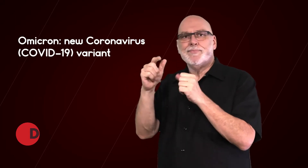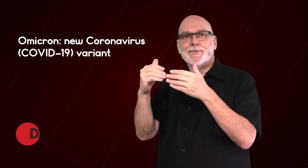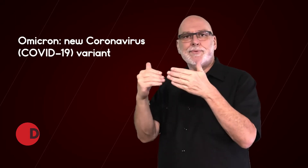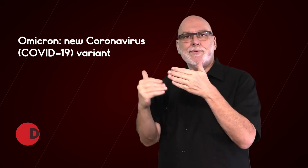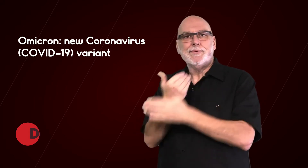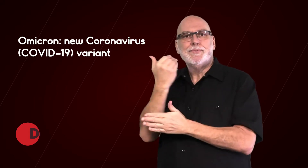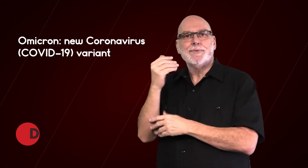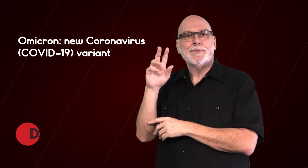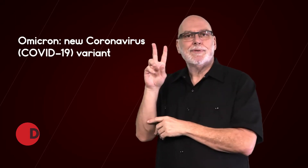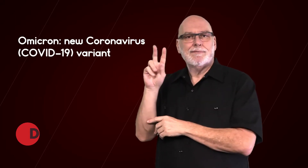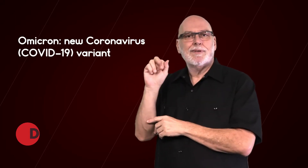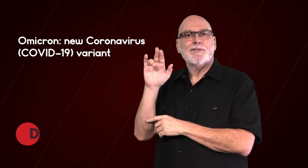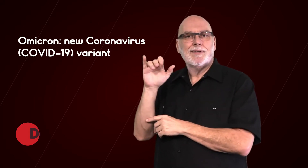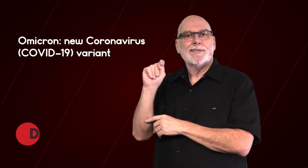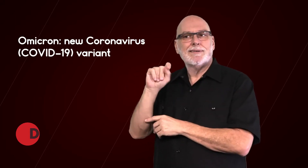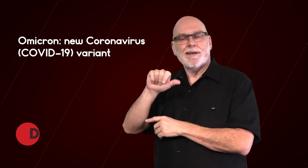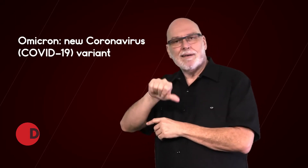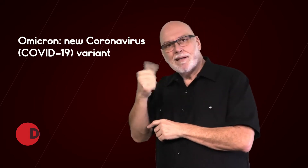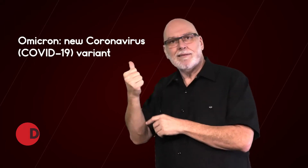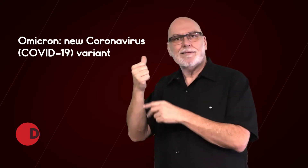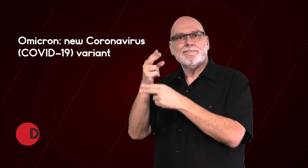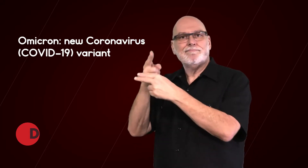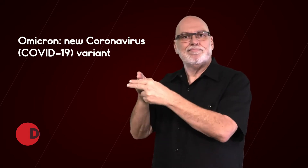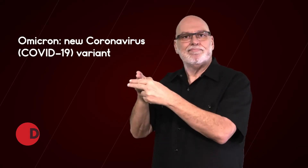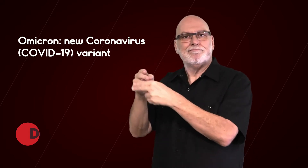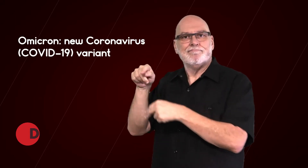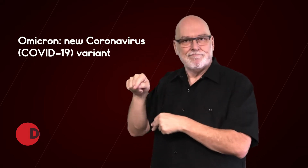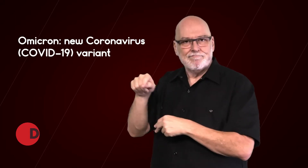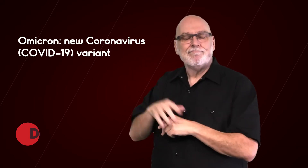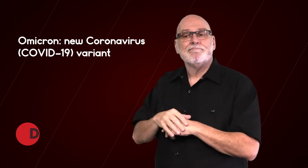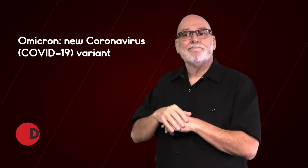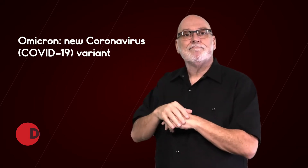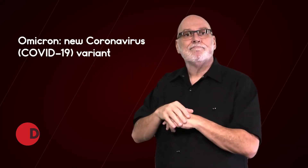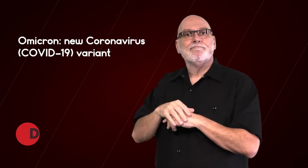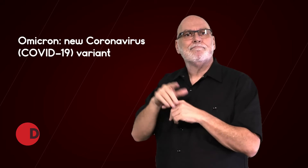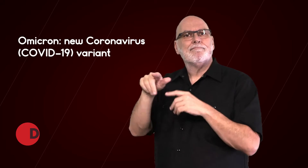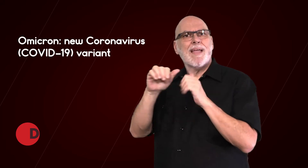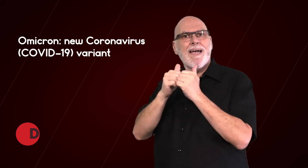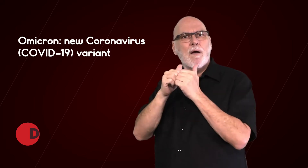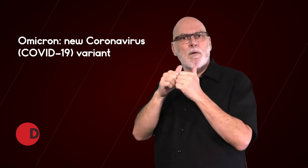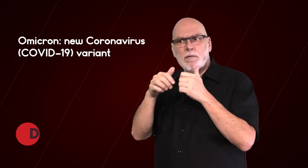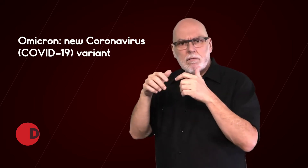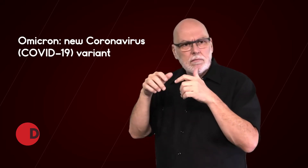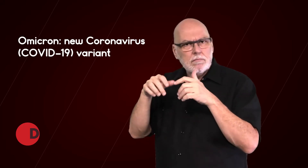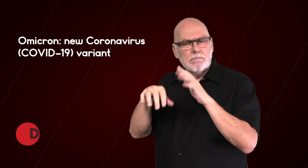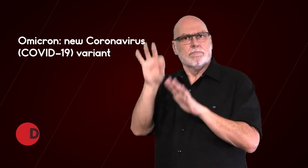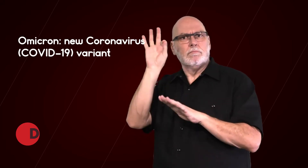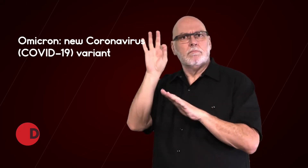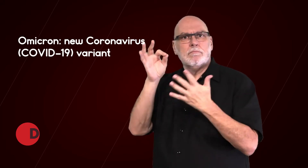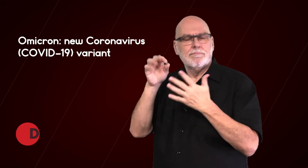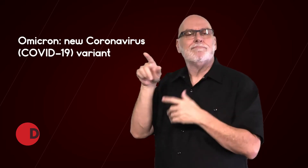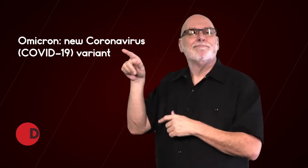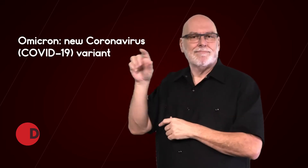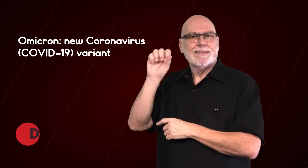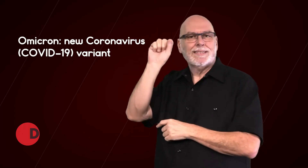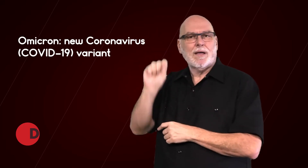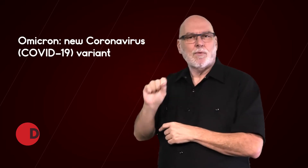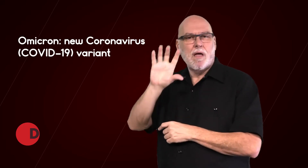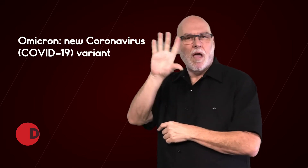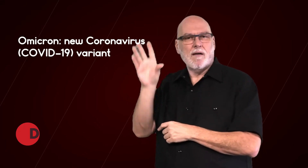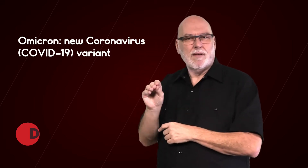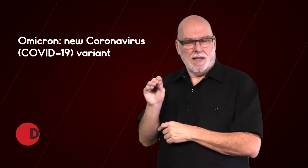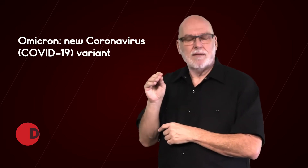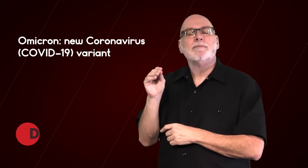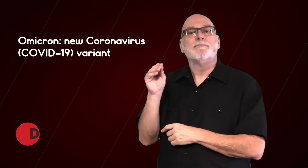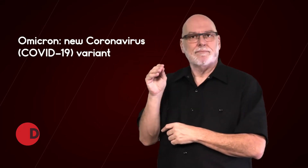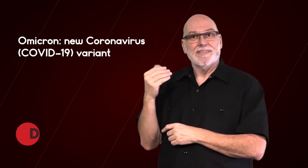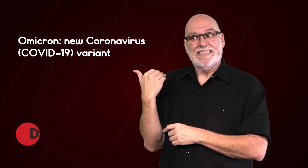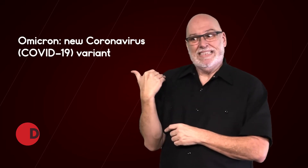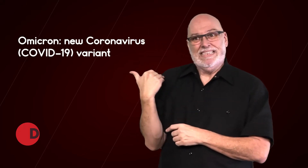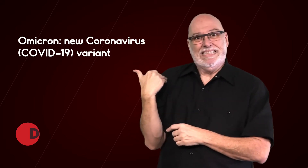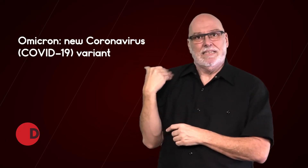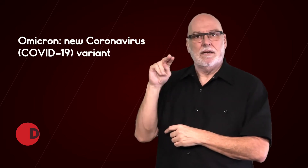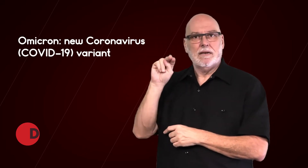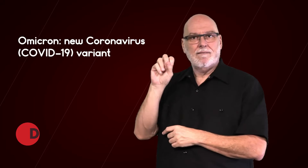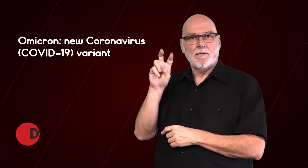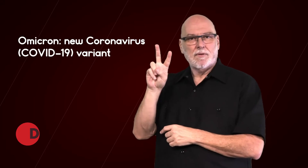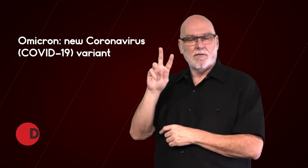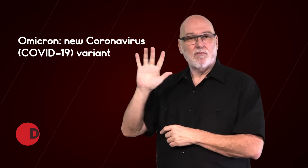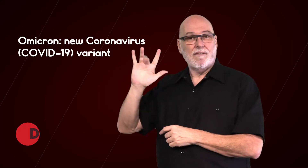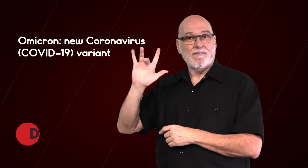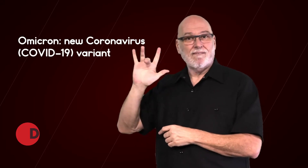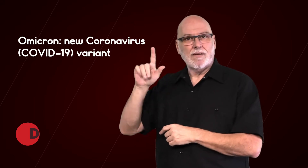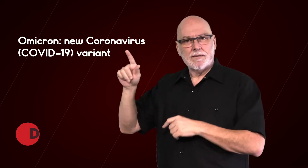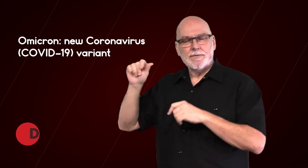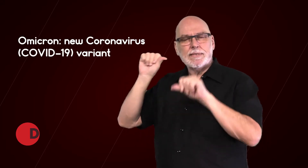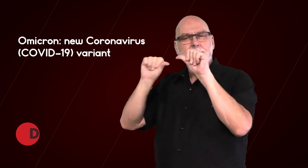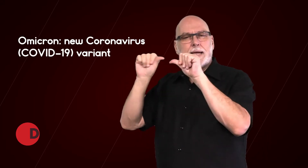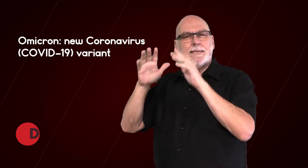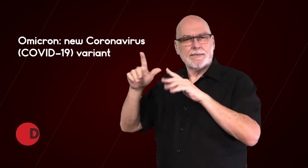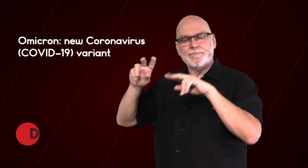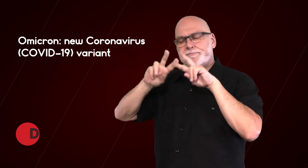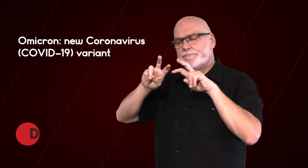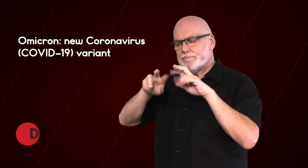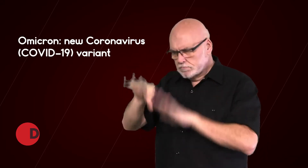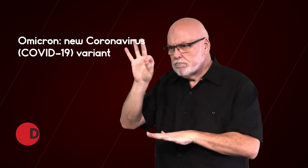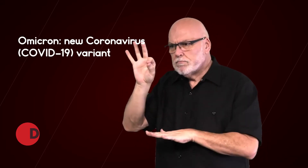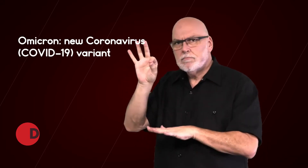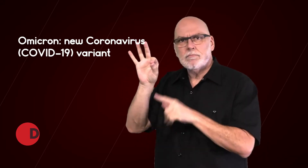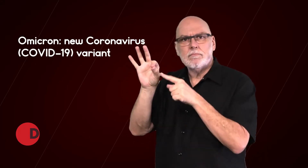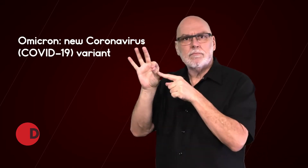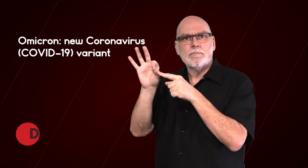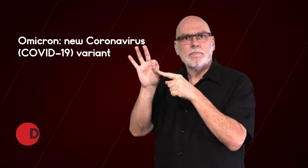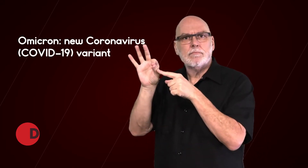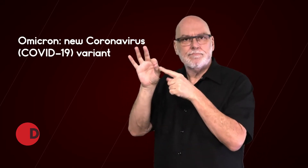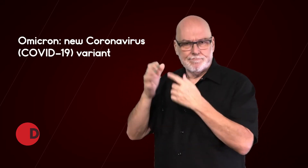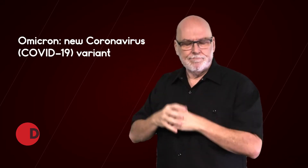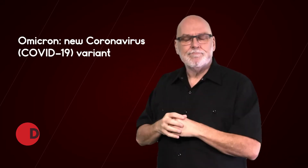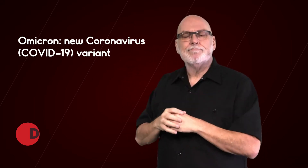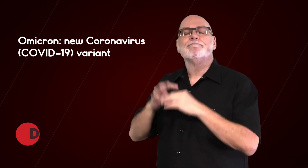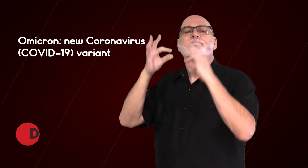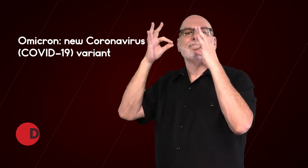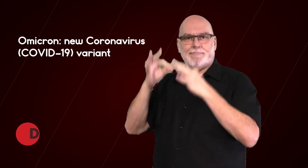identified by scientists in South Africa on November 25th.